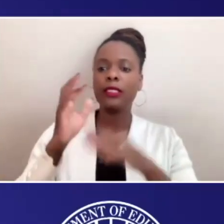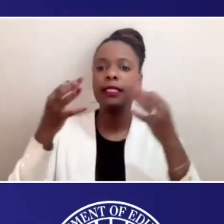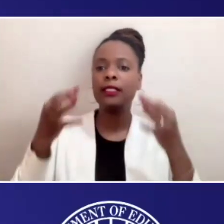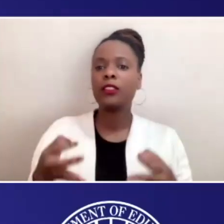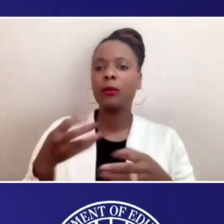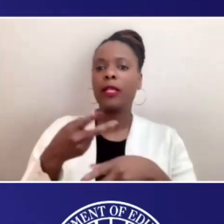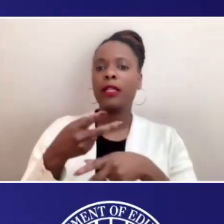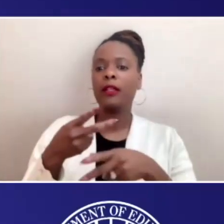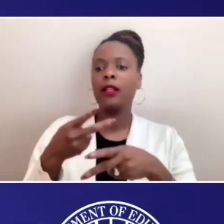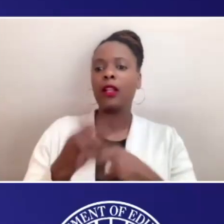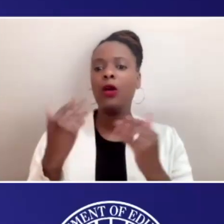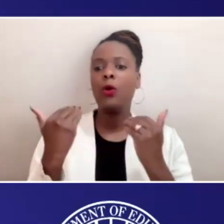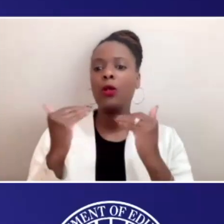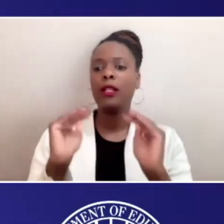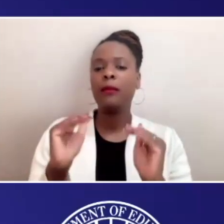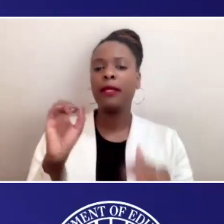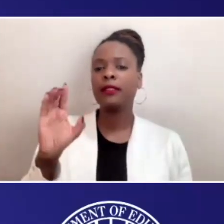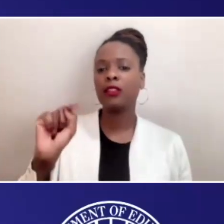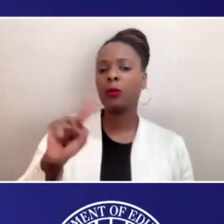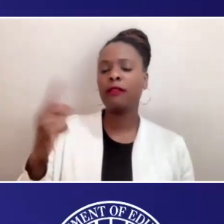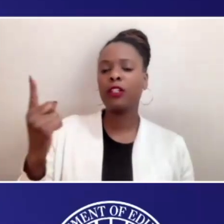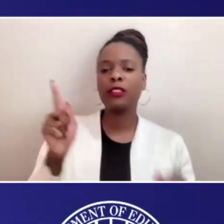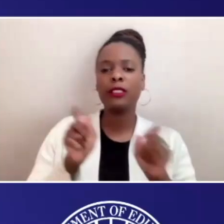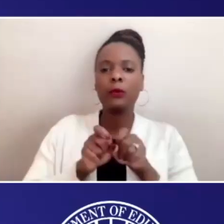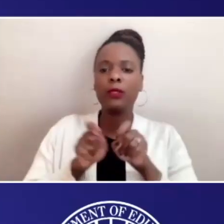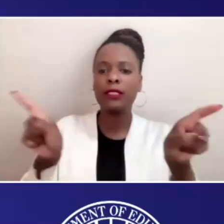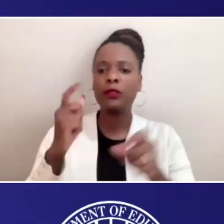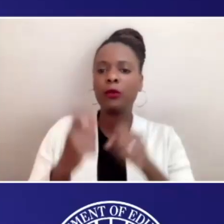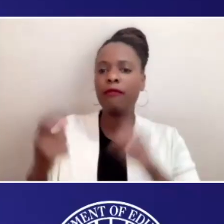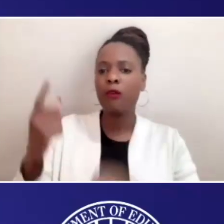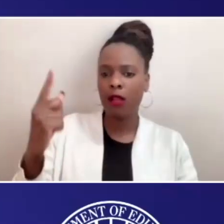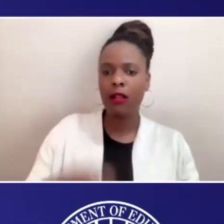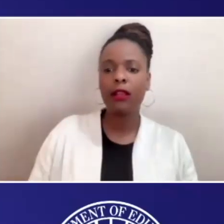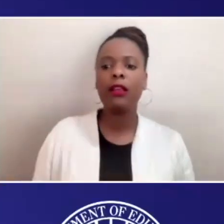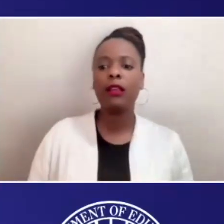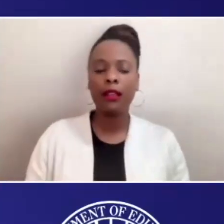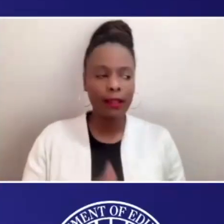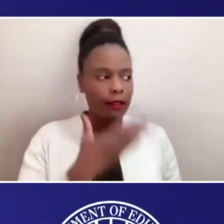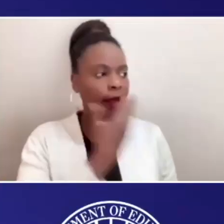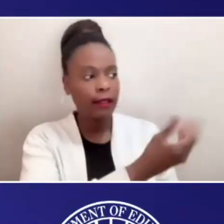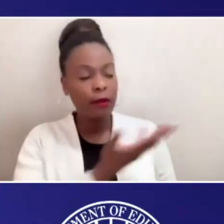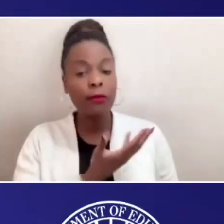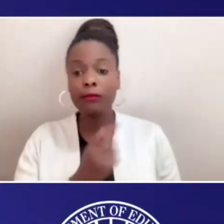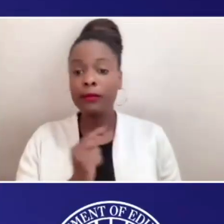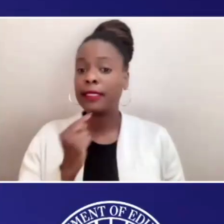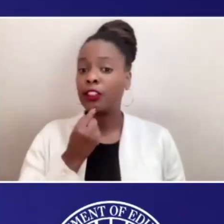It was distributed to everyone as well. Thank you for bringing that up. We take these very seriously, so I apologize.